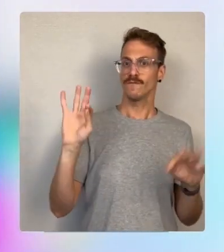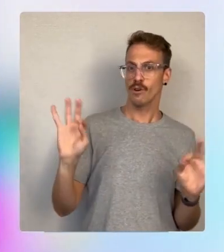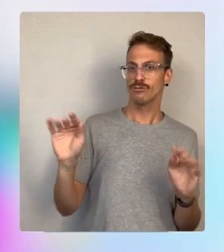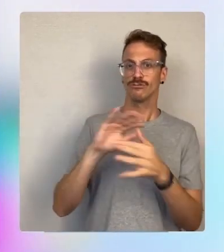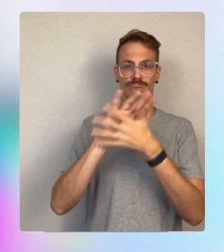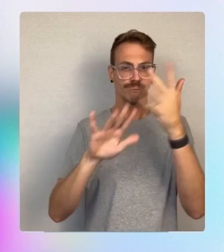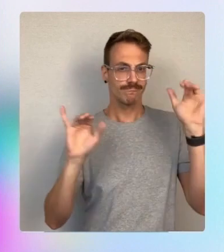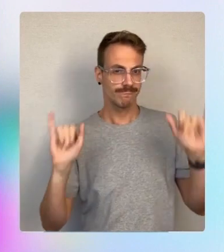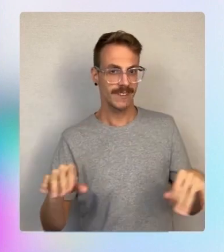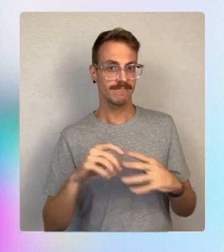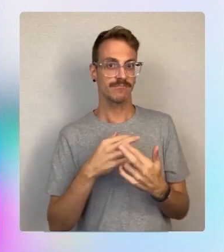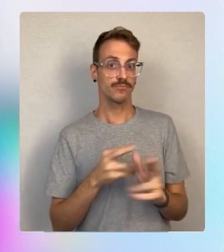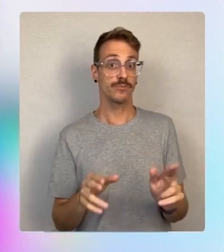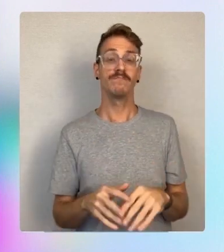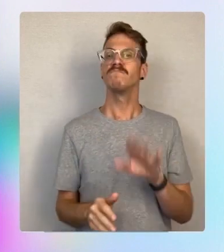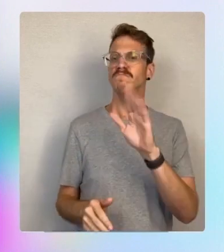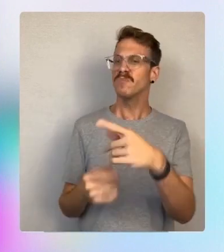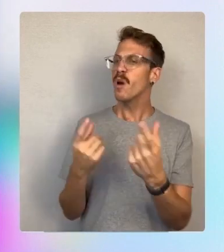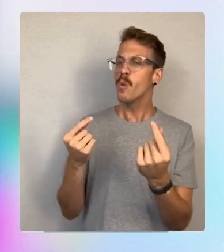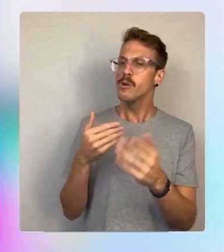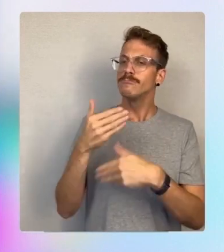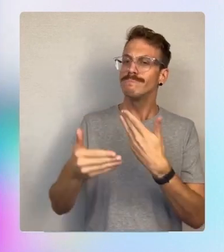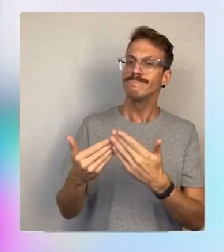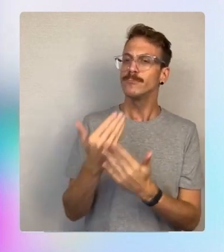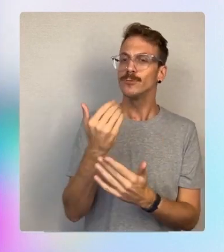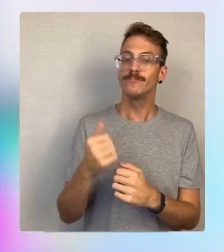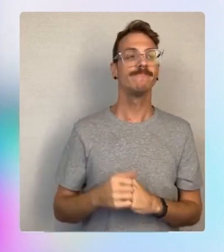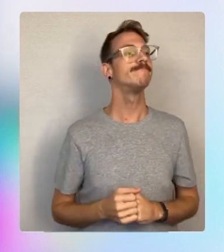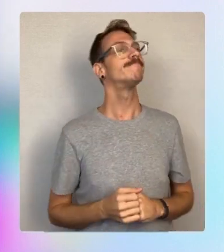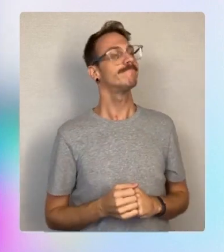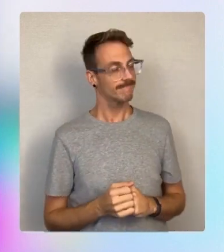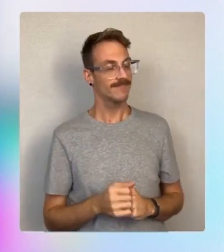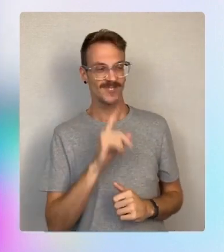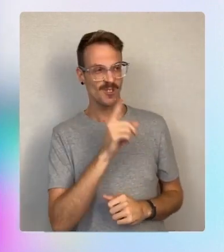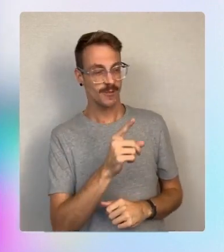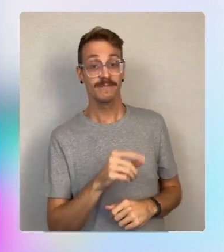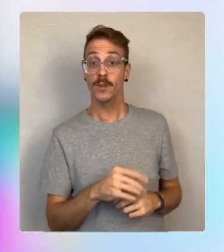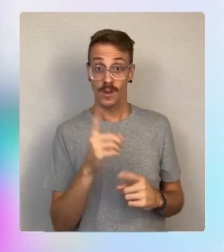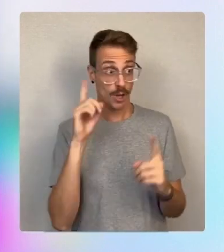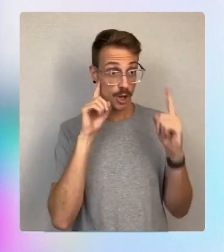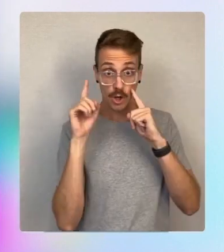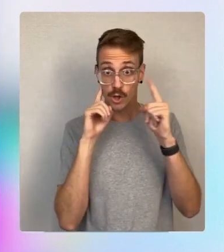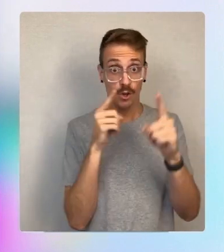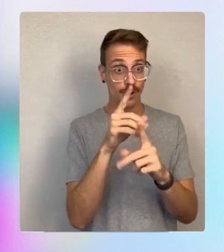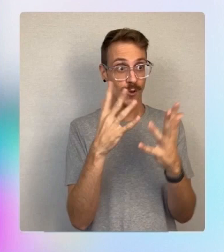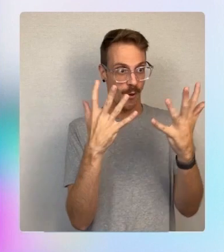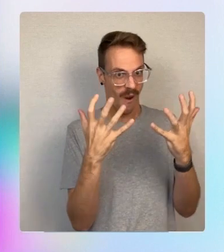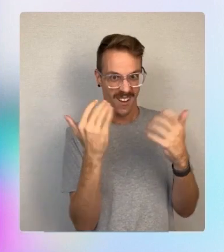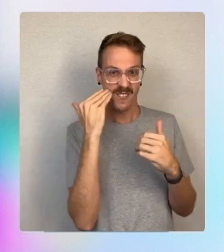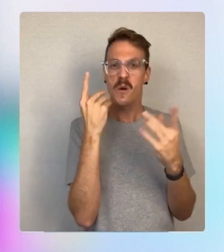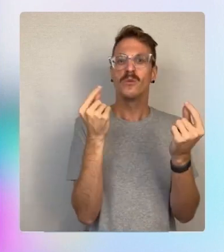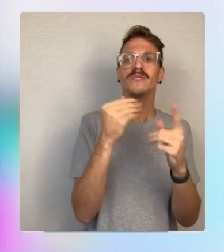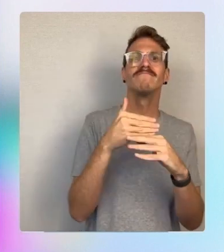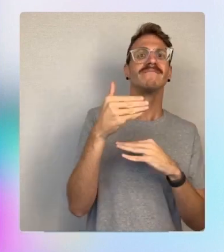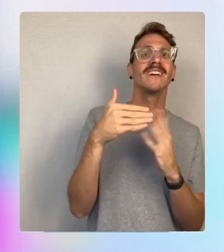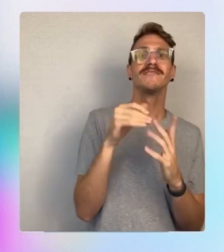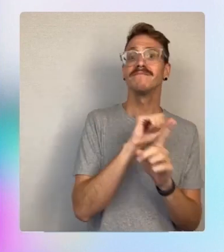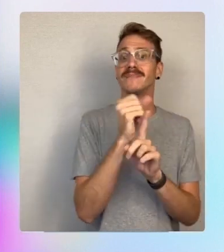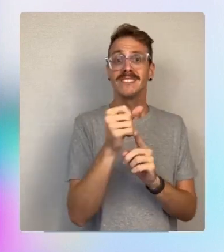about what's coming next with Scene Capture? Absolutely. We've heard you're eager to see how we're improving the scene capture flow for people.